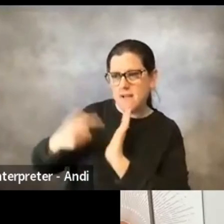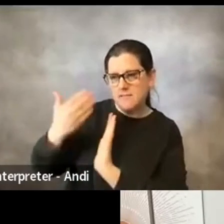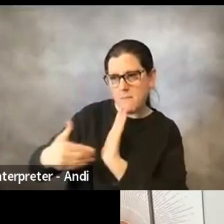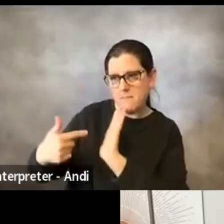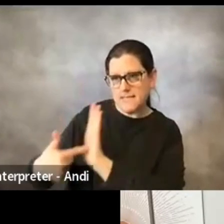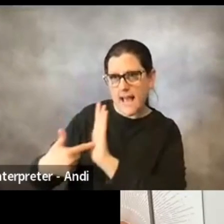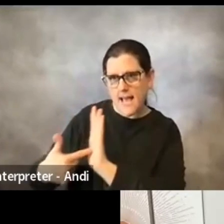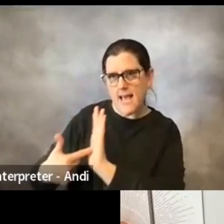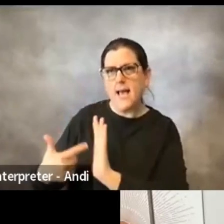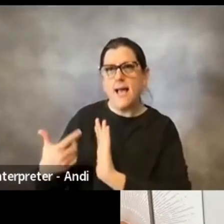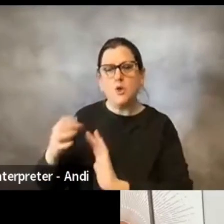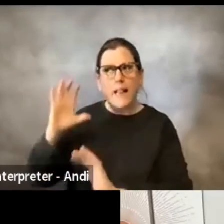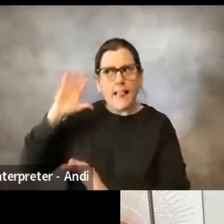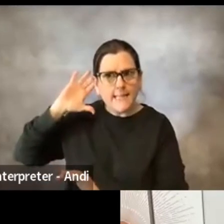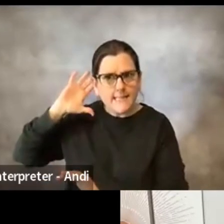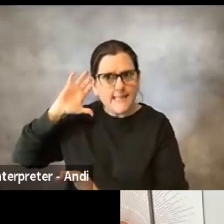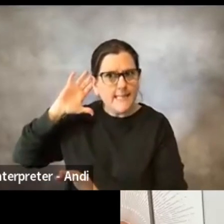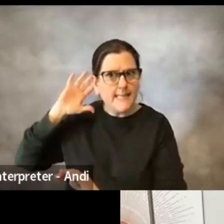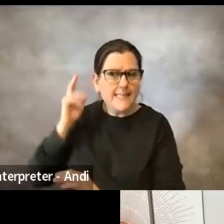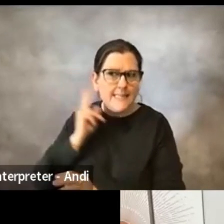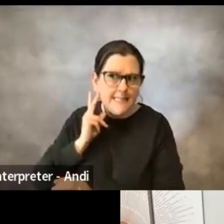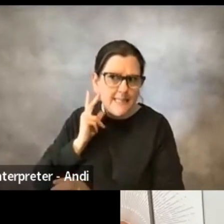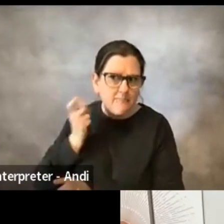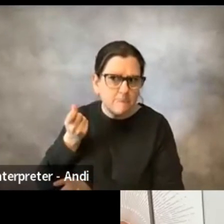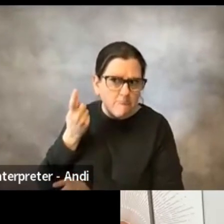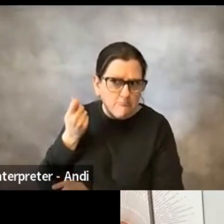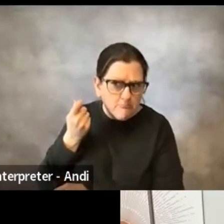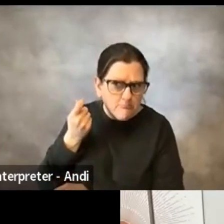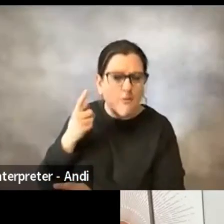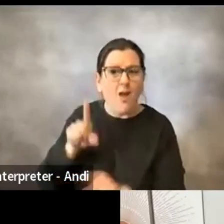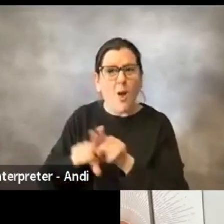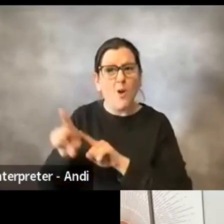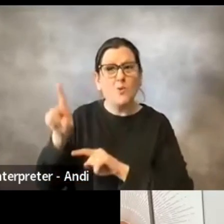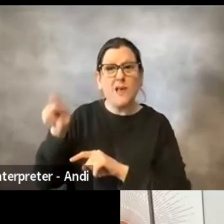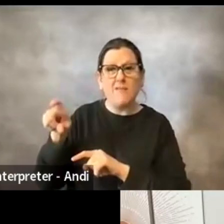so you're listening for something. And you're also needing to, as we all know,